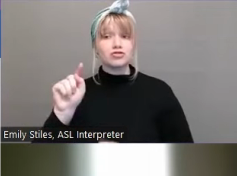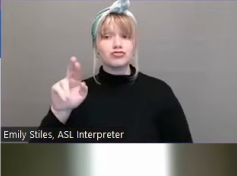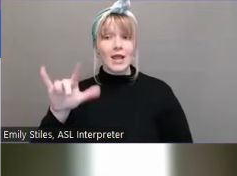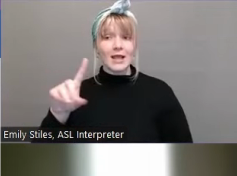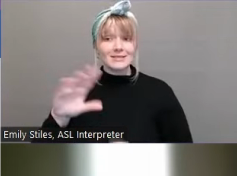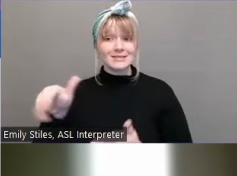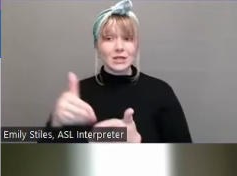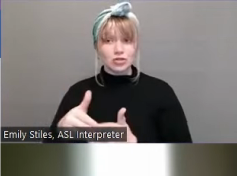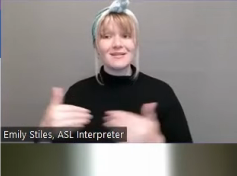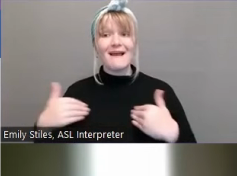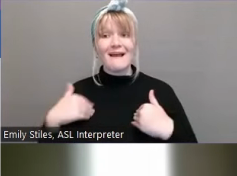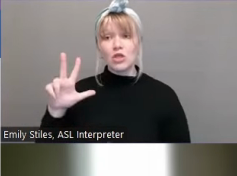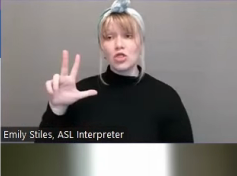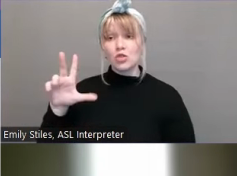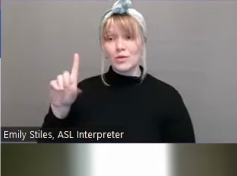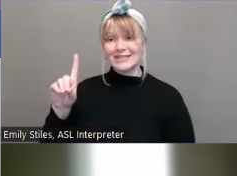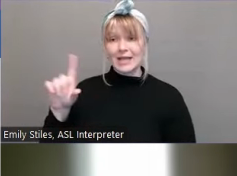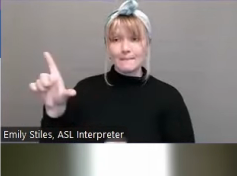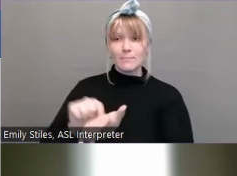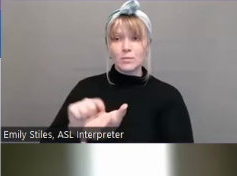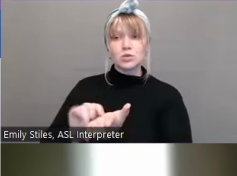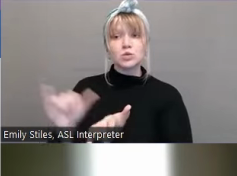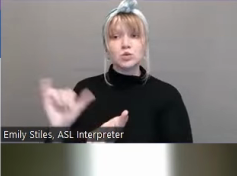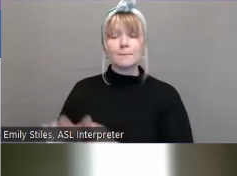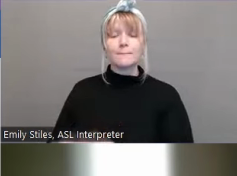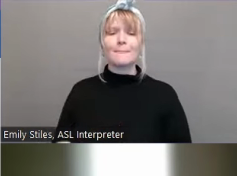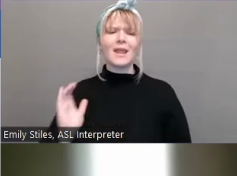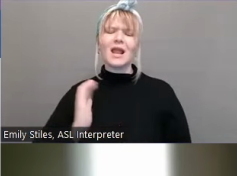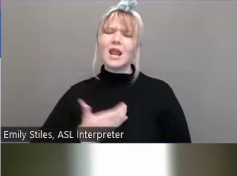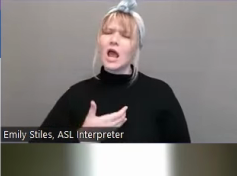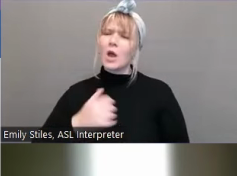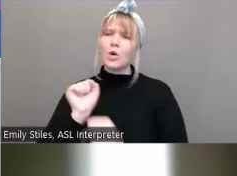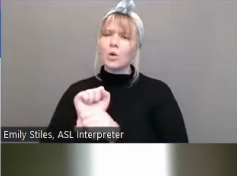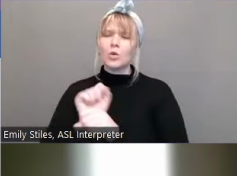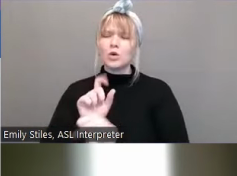And the work at AIM, I can’t stress enough, has made a huge impact in the region.